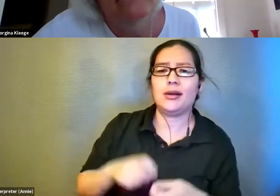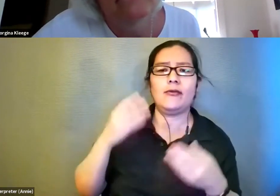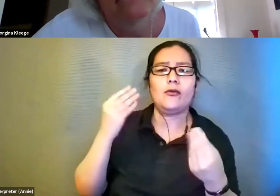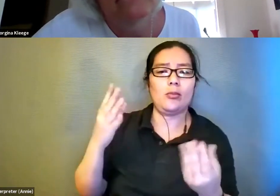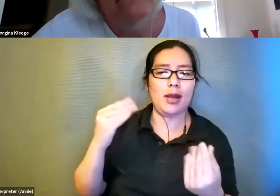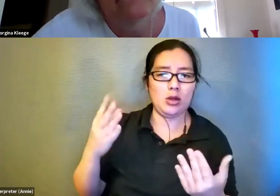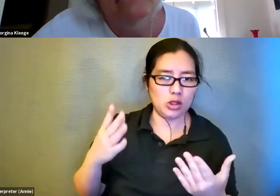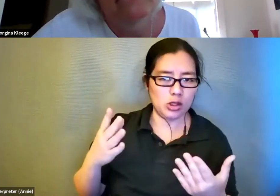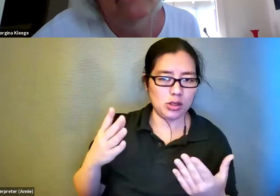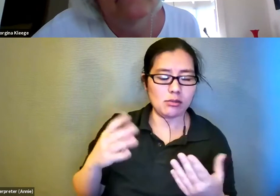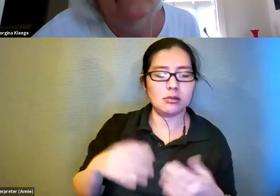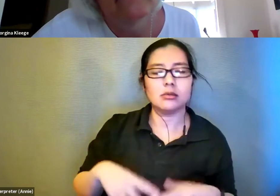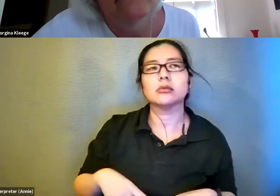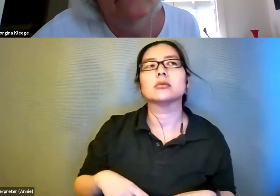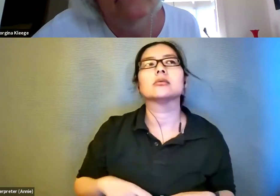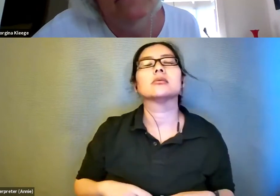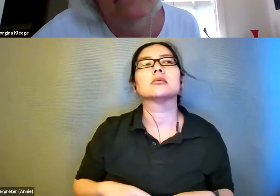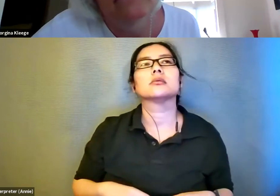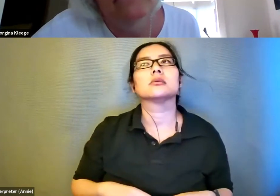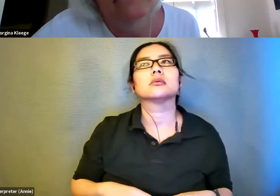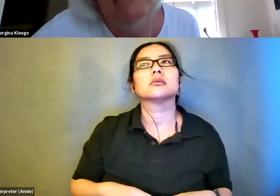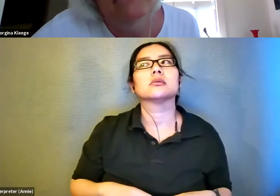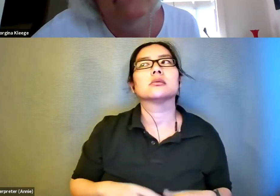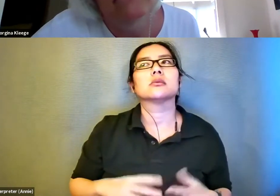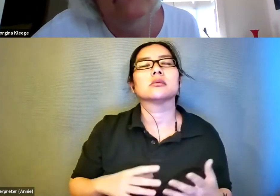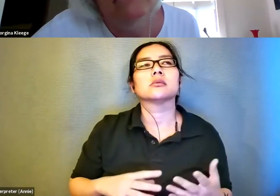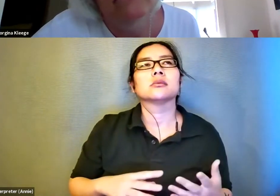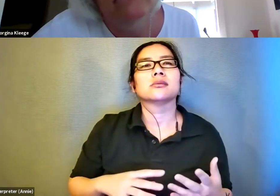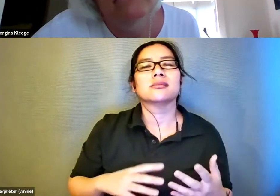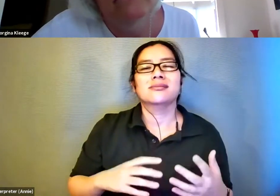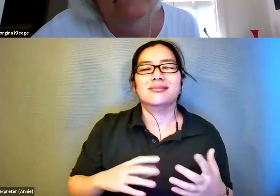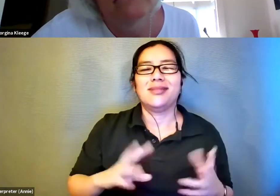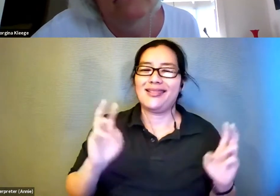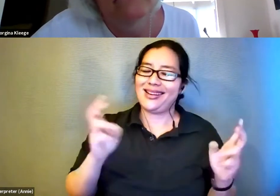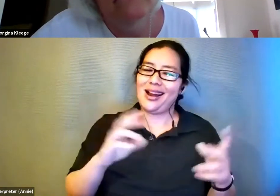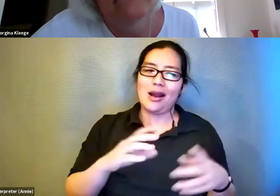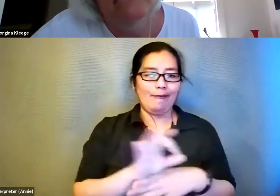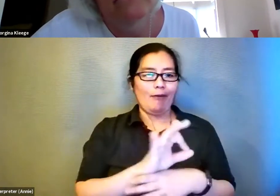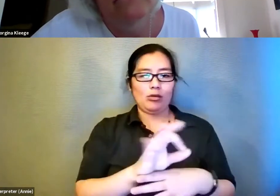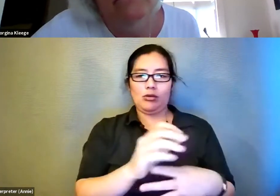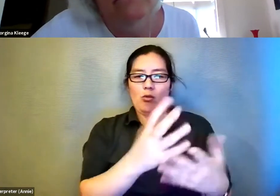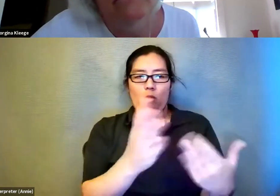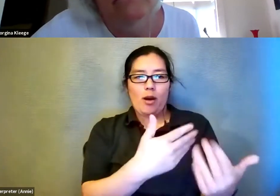mechanics of whatever I'm picturing, like the outline. An accurate outline. The accurate